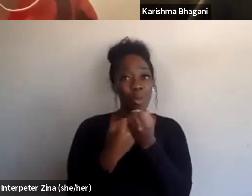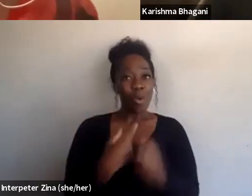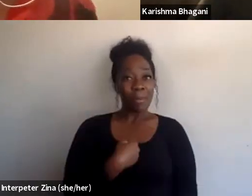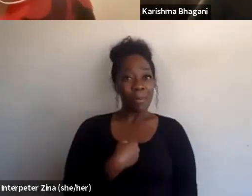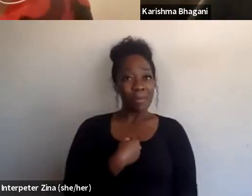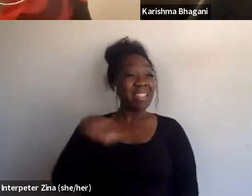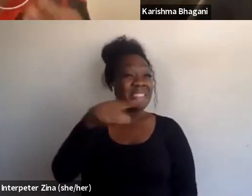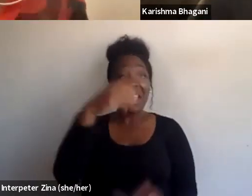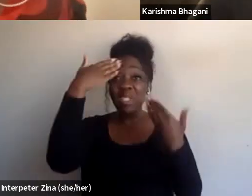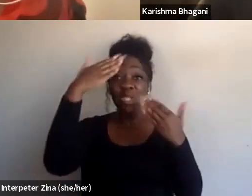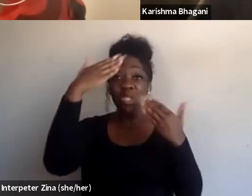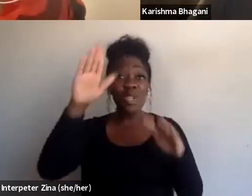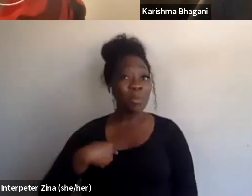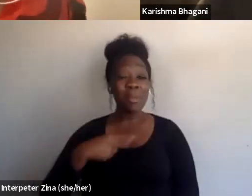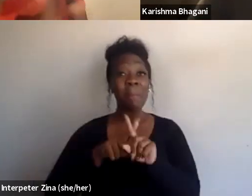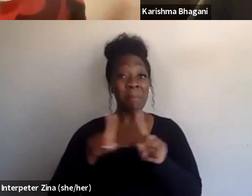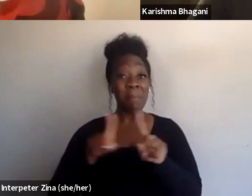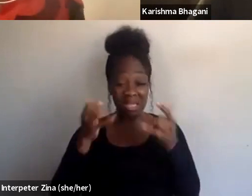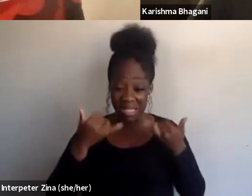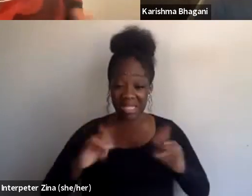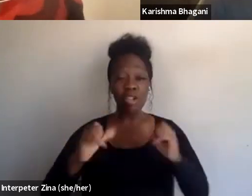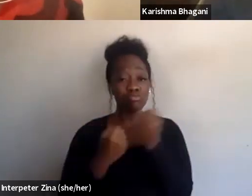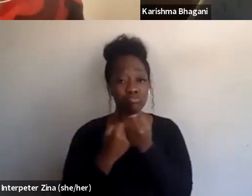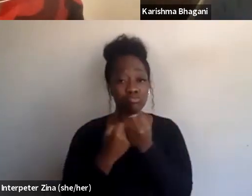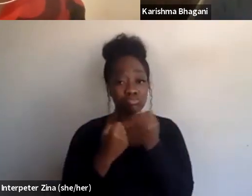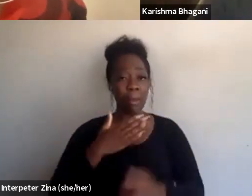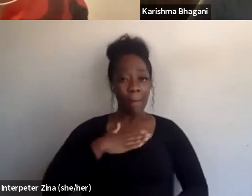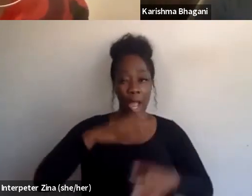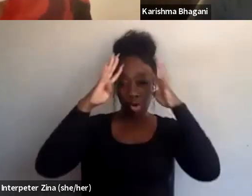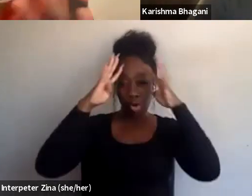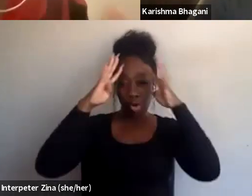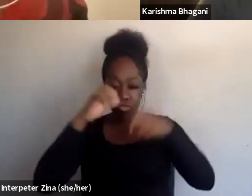but supported me creatively and really believed